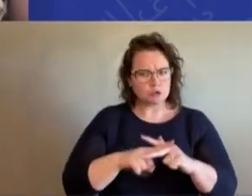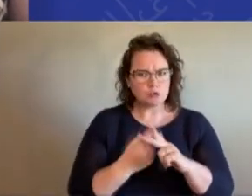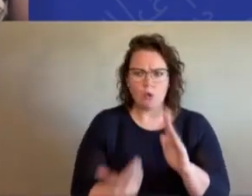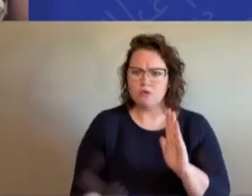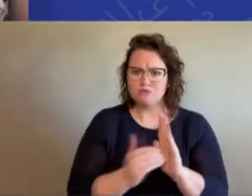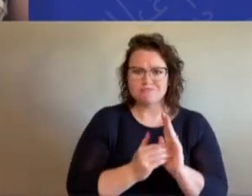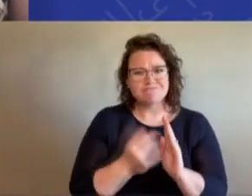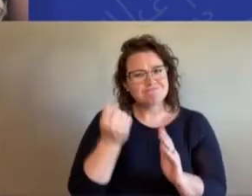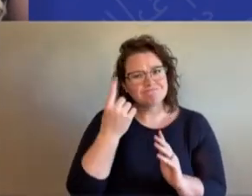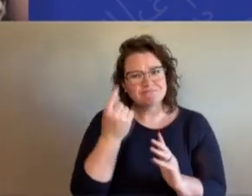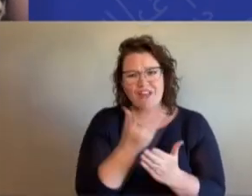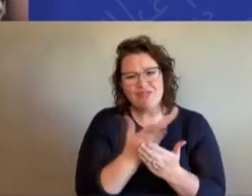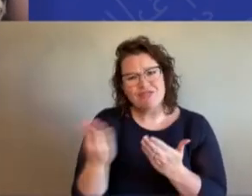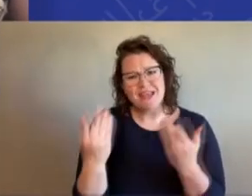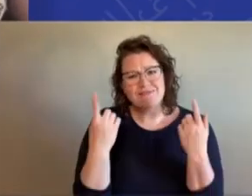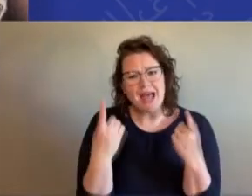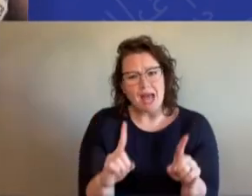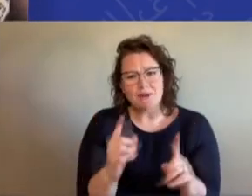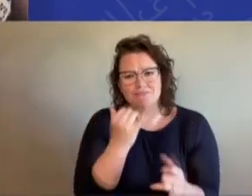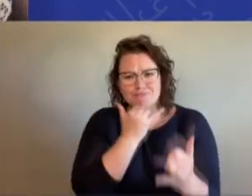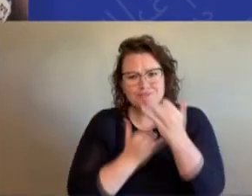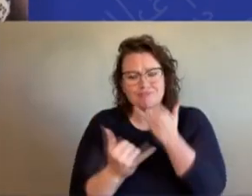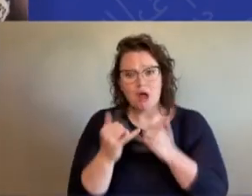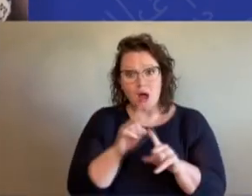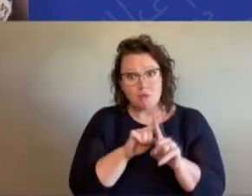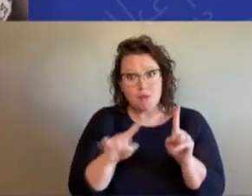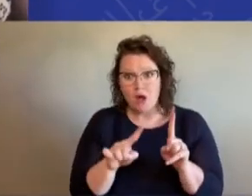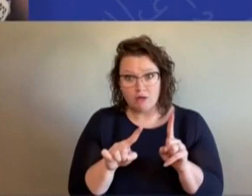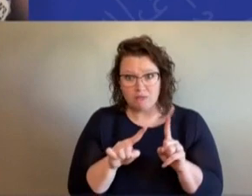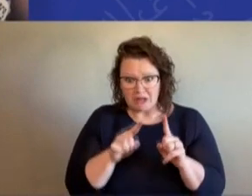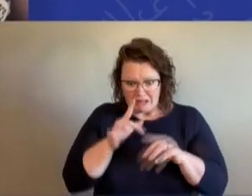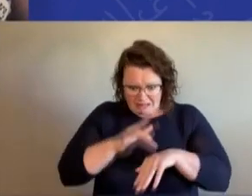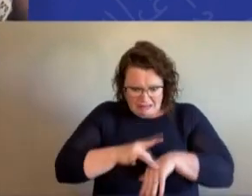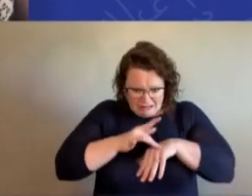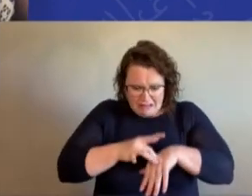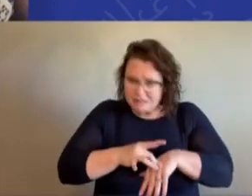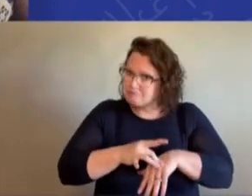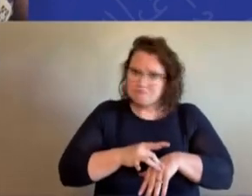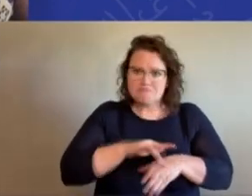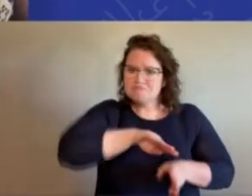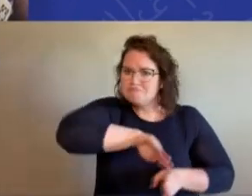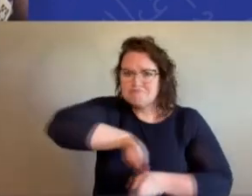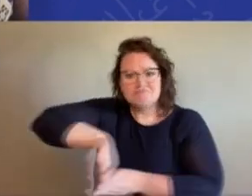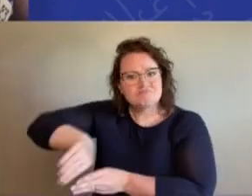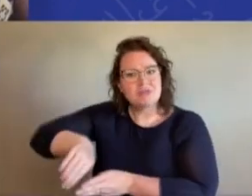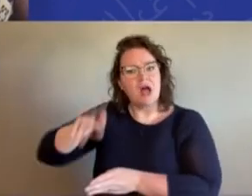we are able to bounce back and keep going because there is going to be times all of us are going to make bad decisions and things are going to go wrong